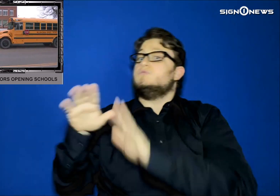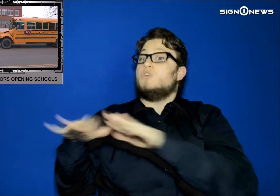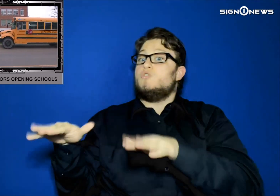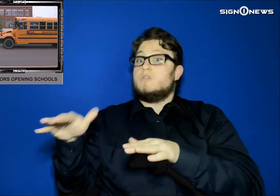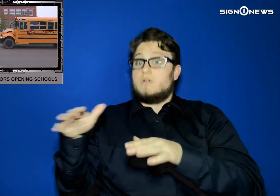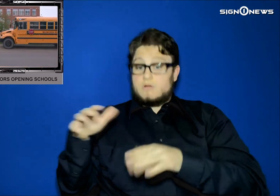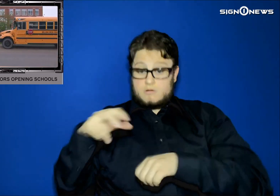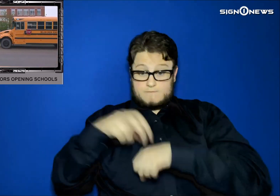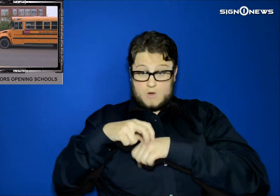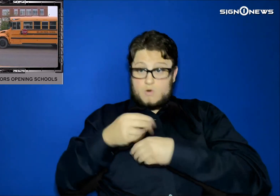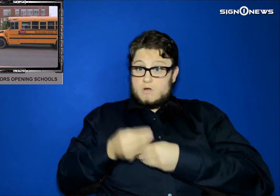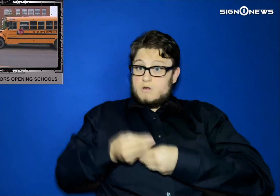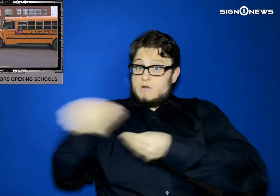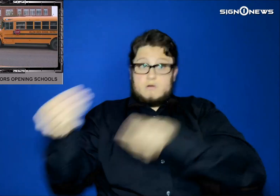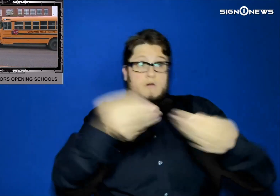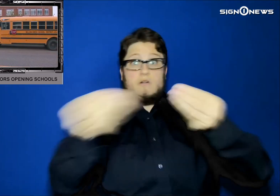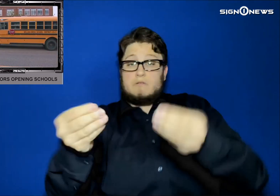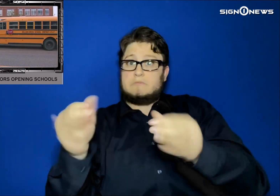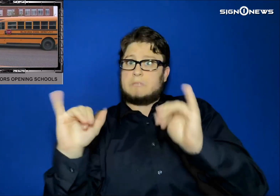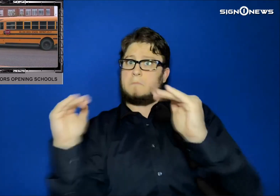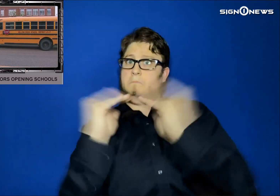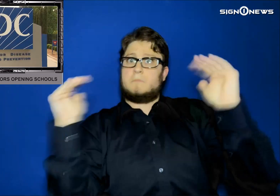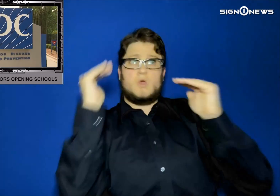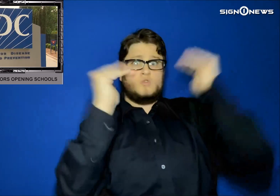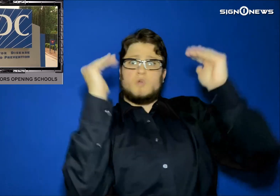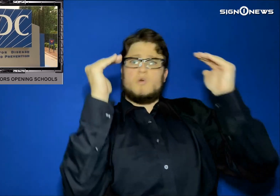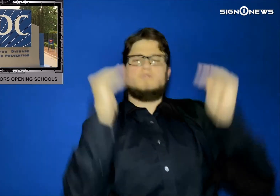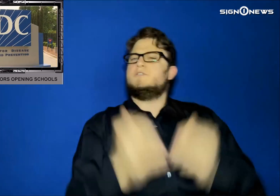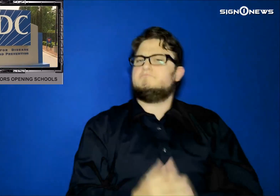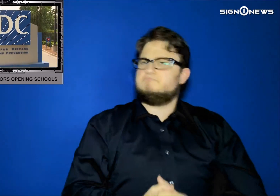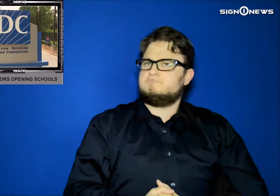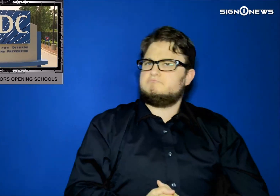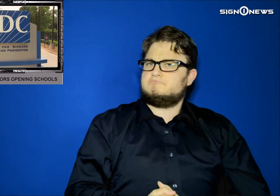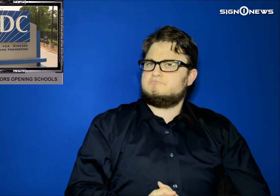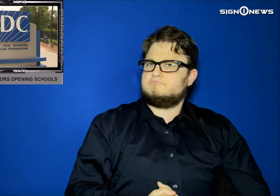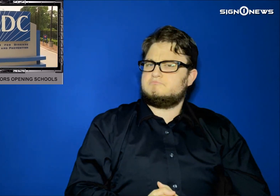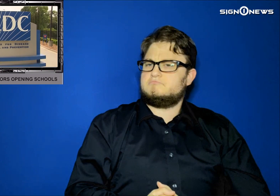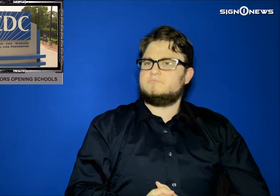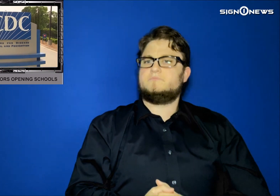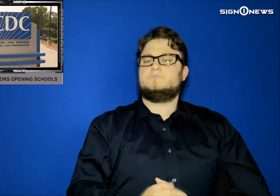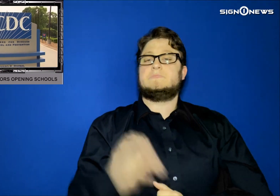kids aren't likely to spread it to adults.